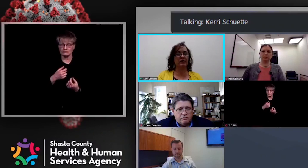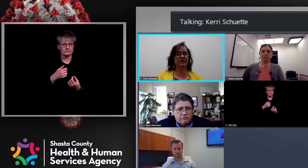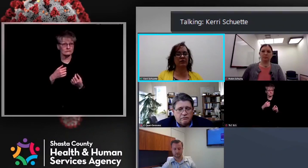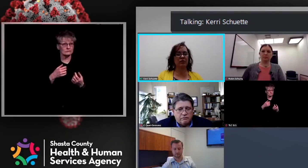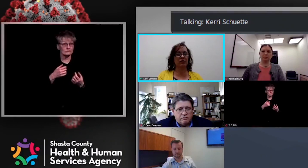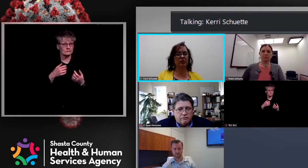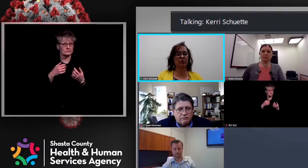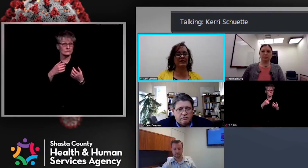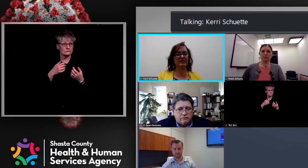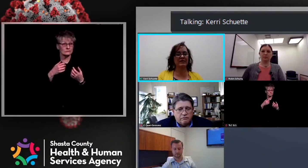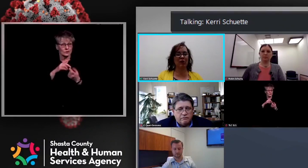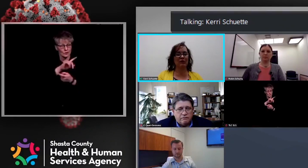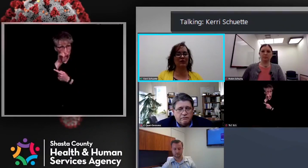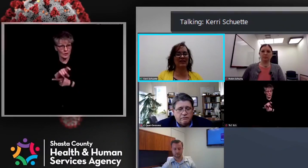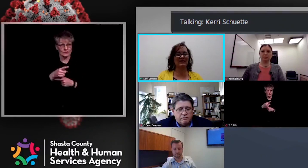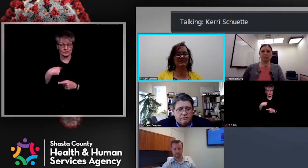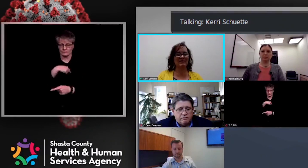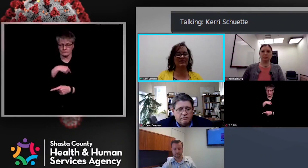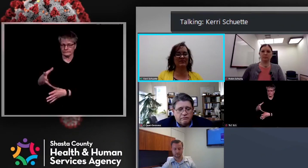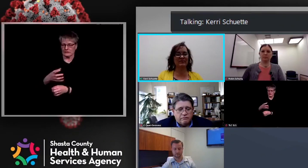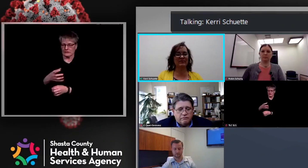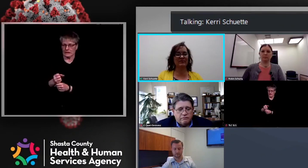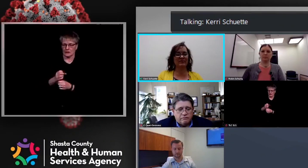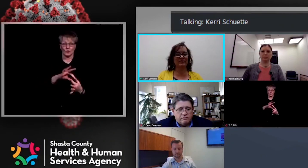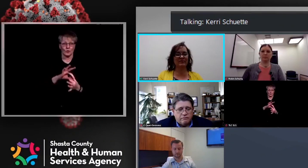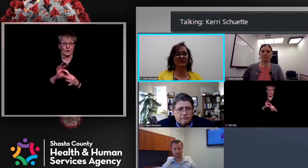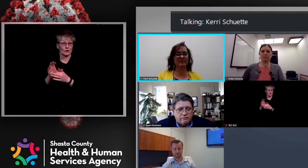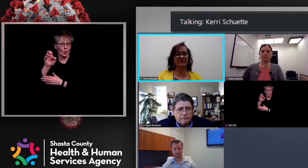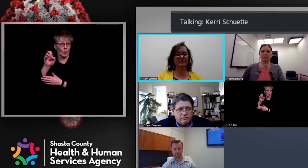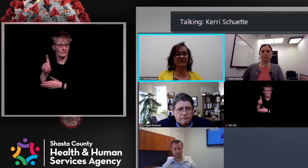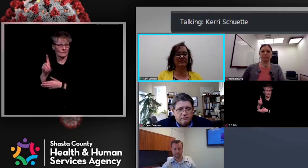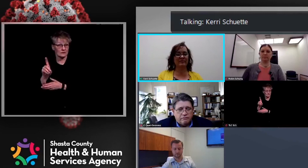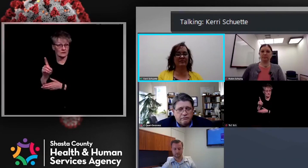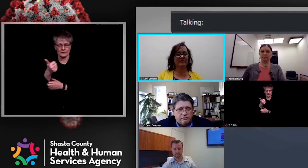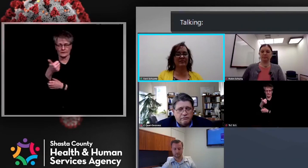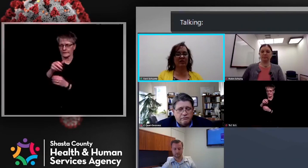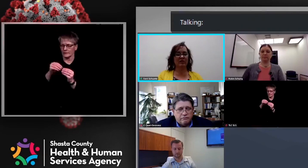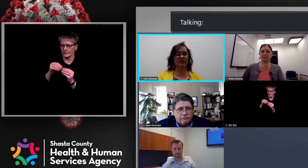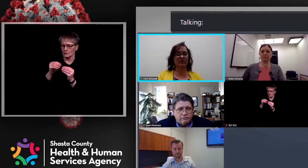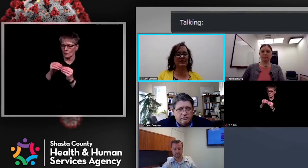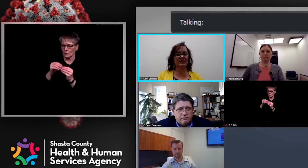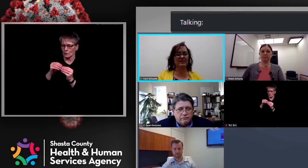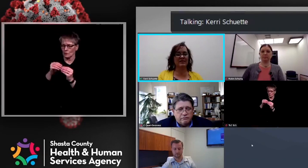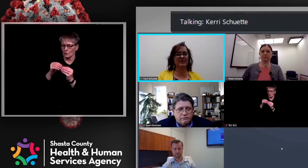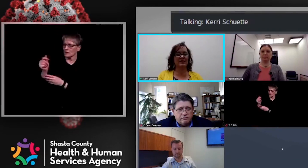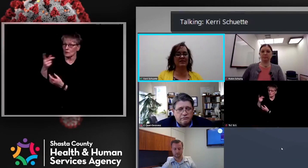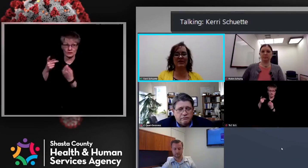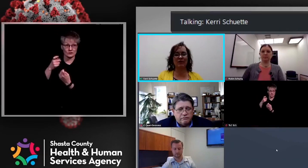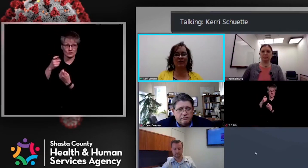questions before we depart for the day? All right. Seeing no green lights. Thank you